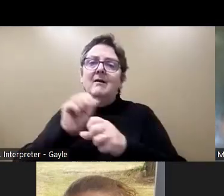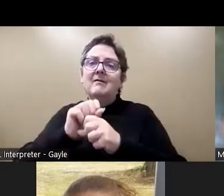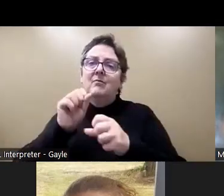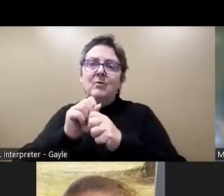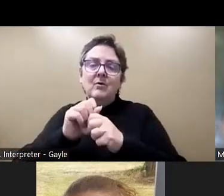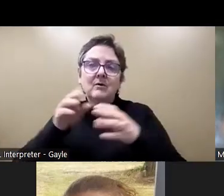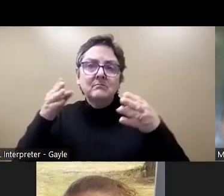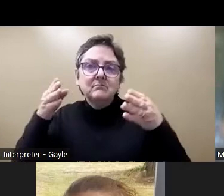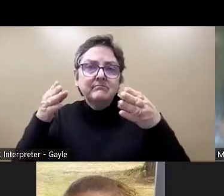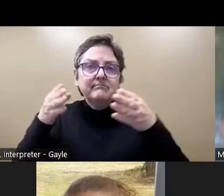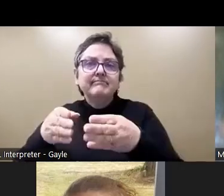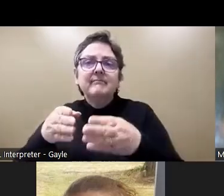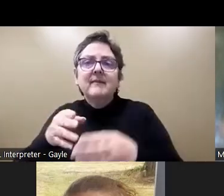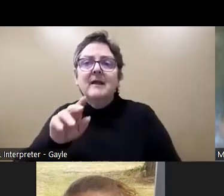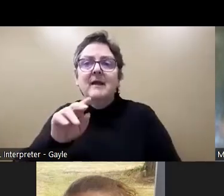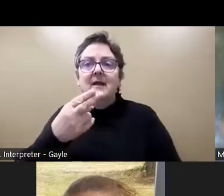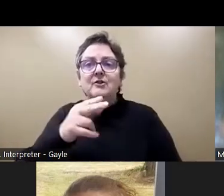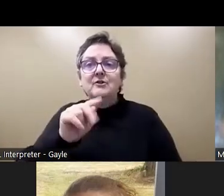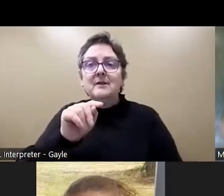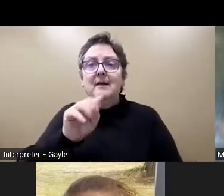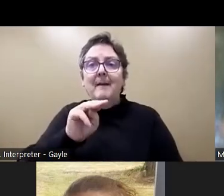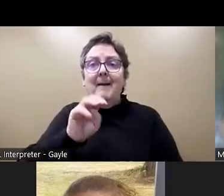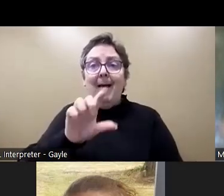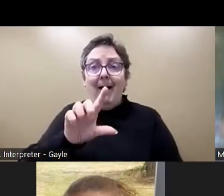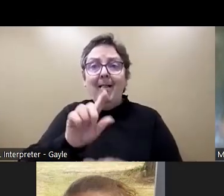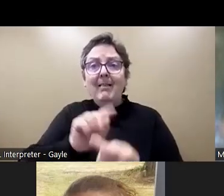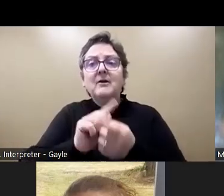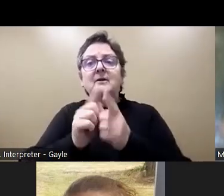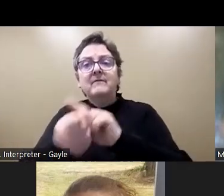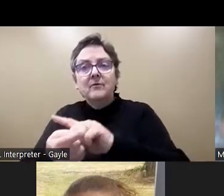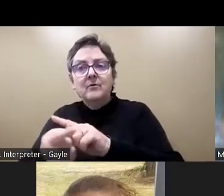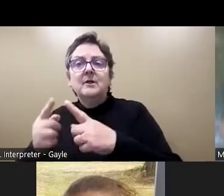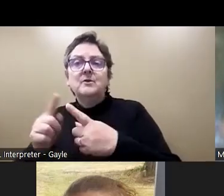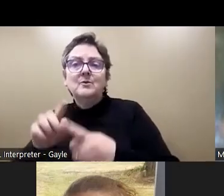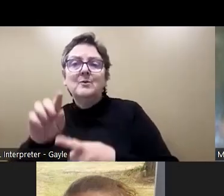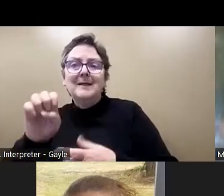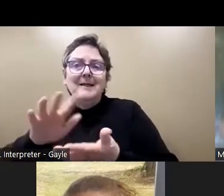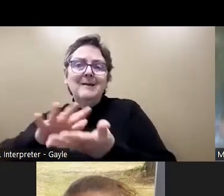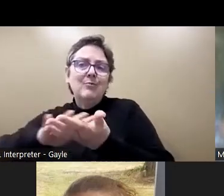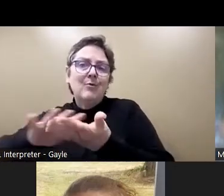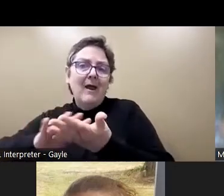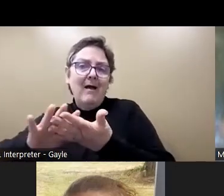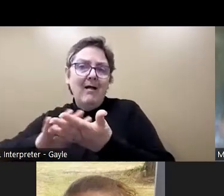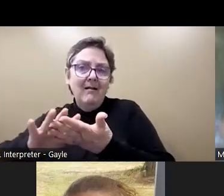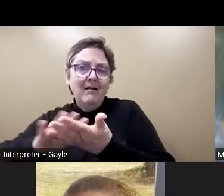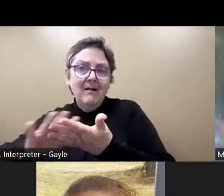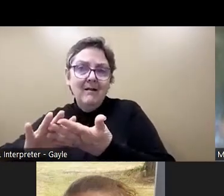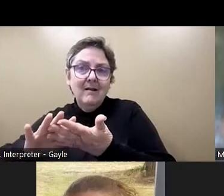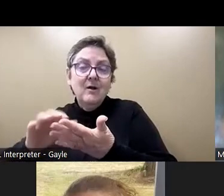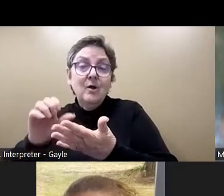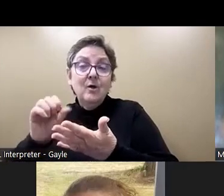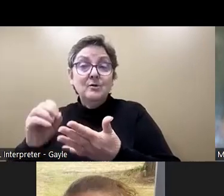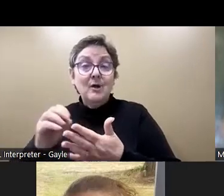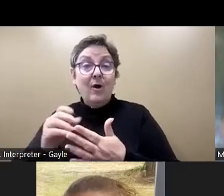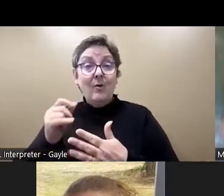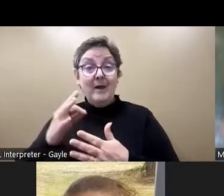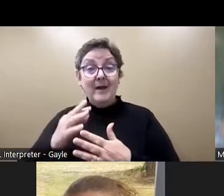converting HTML to EPUB. So if you build all the parts on a solid foundation